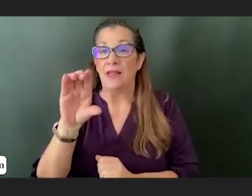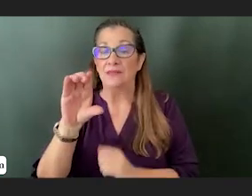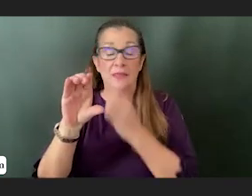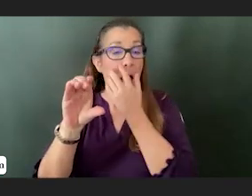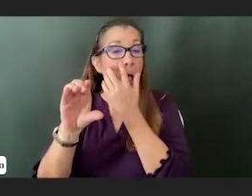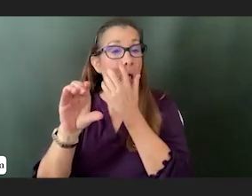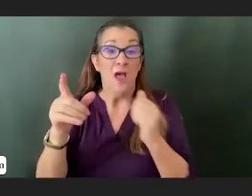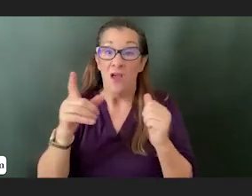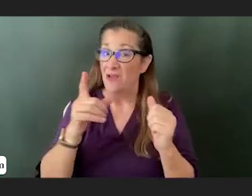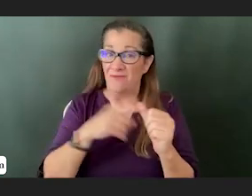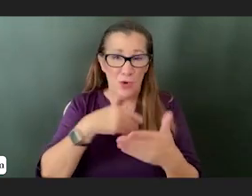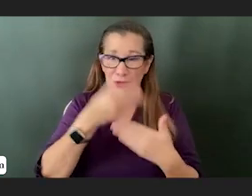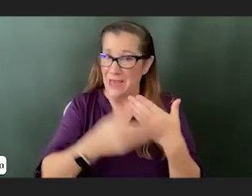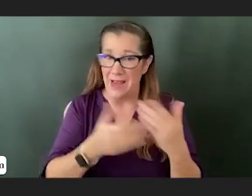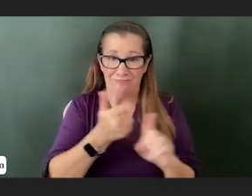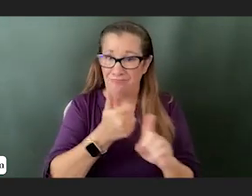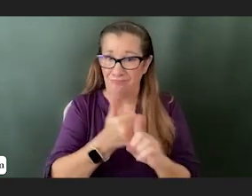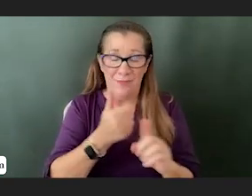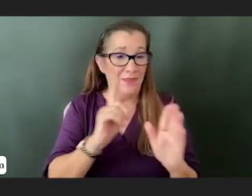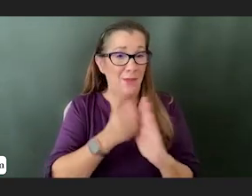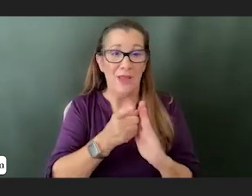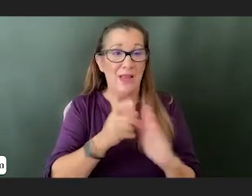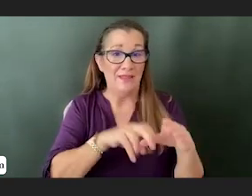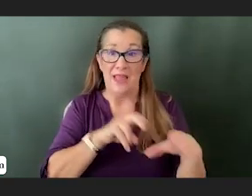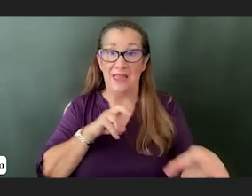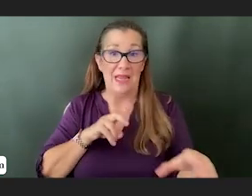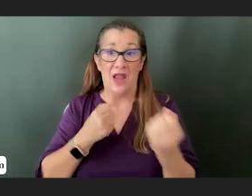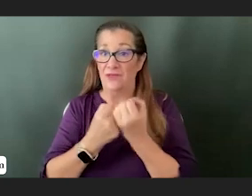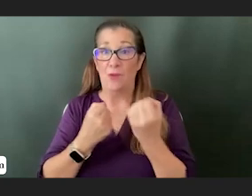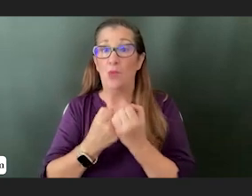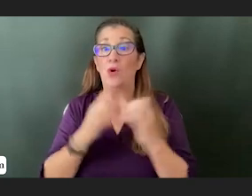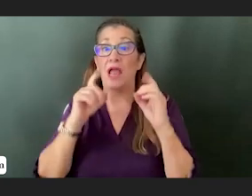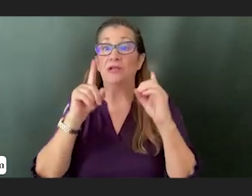First hand, which the minute they get out of a supported educational environment,